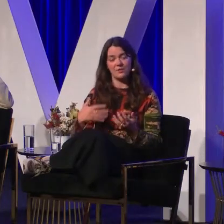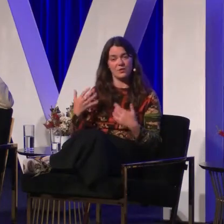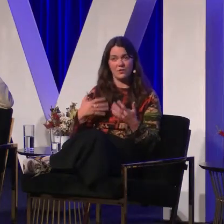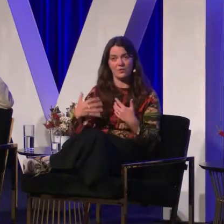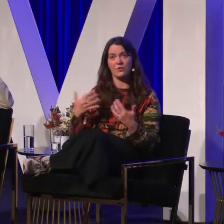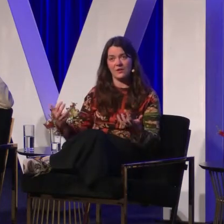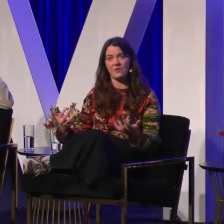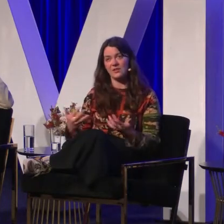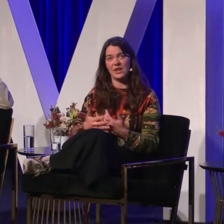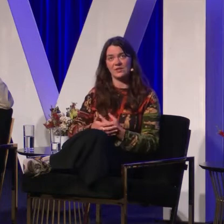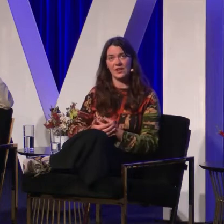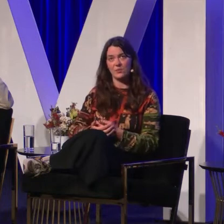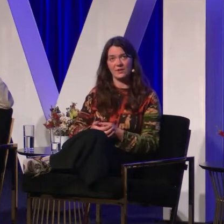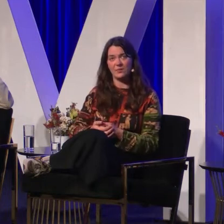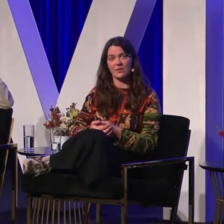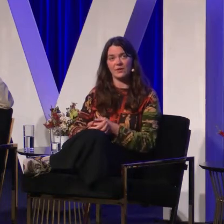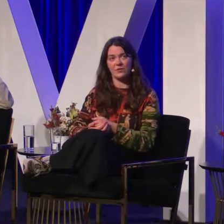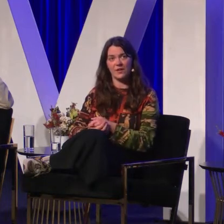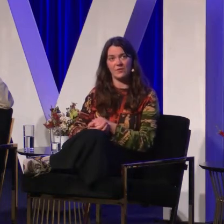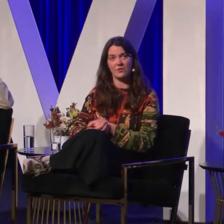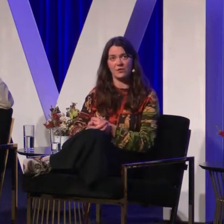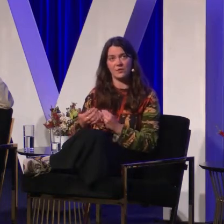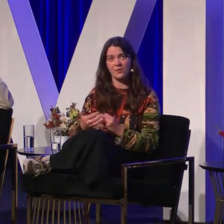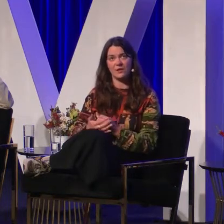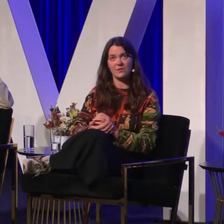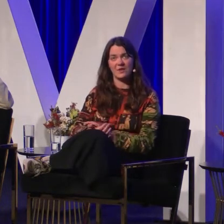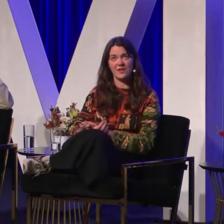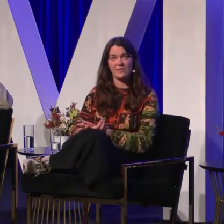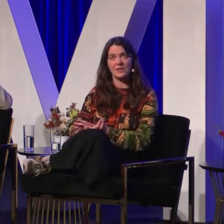you know, the level of education I got was absolutely not afforded to anyone else in my family.